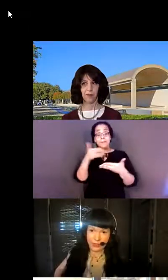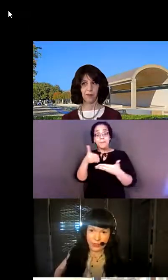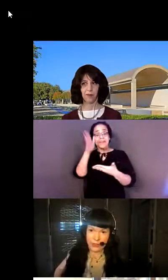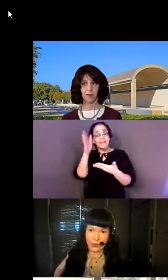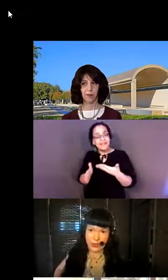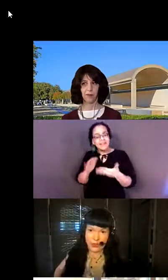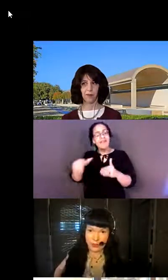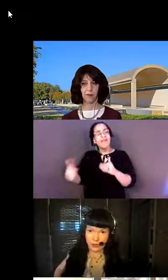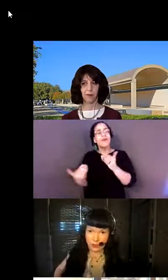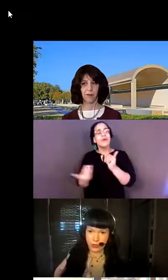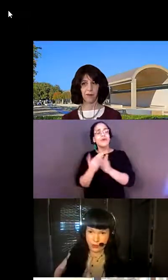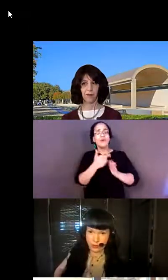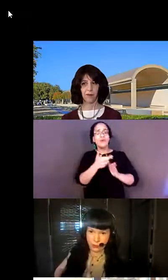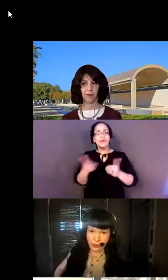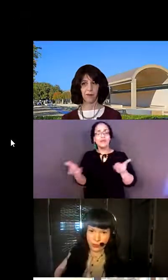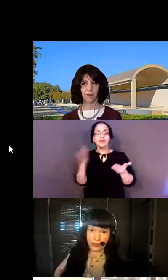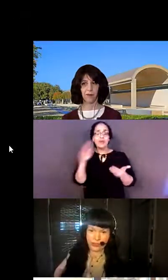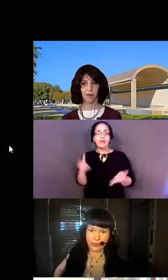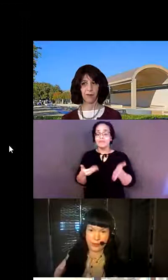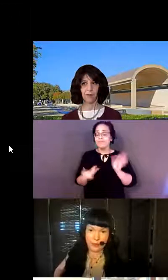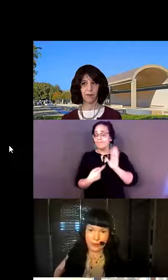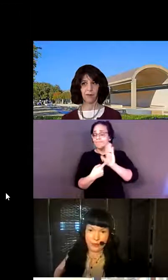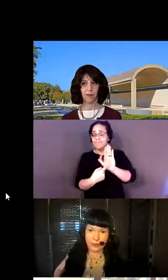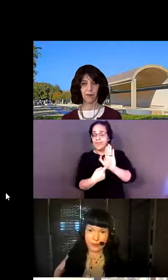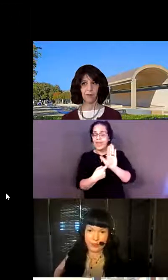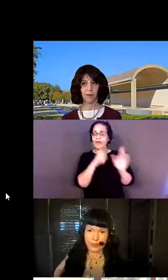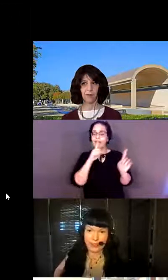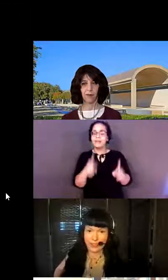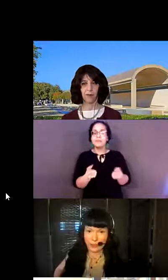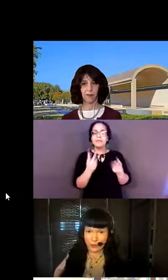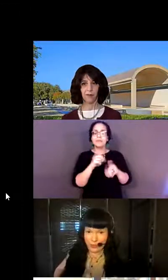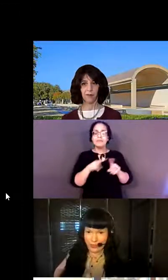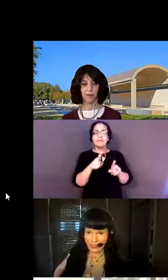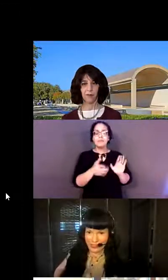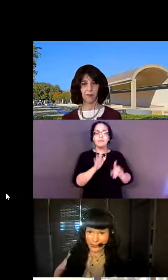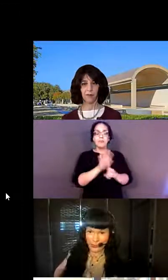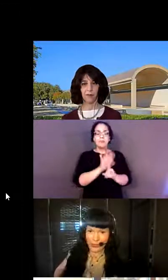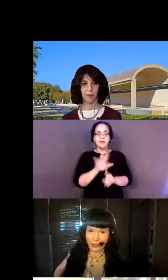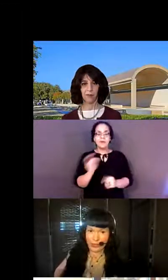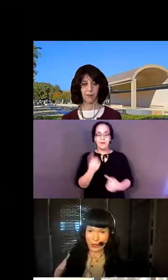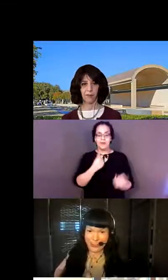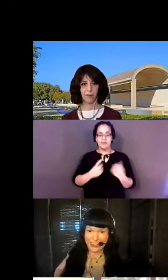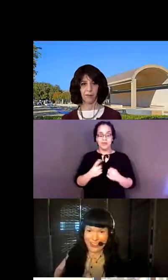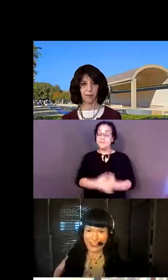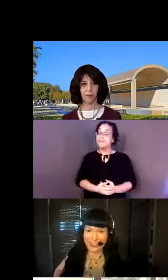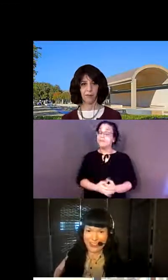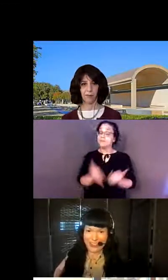few of the most popular questions. At this point I'd like to welcome our